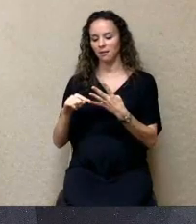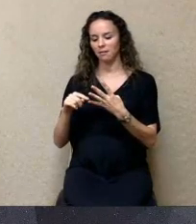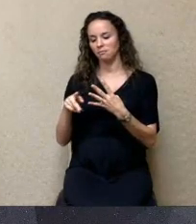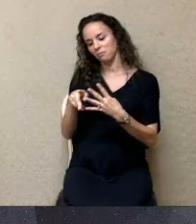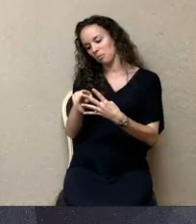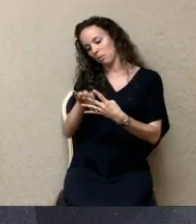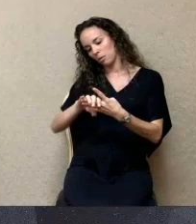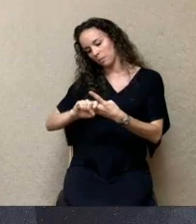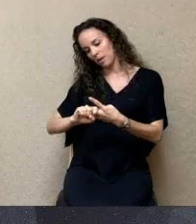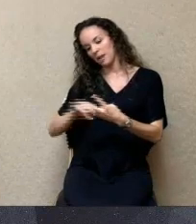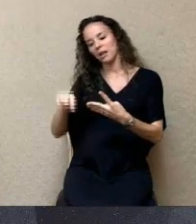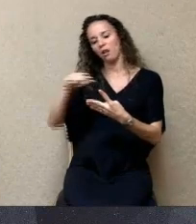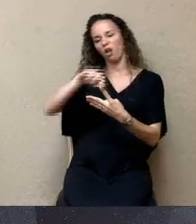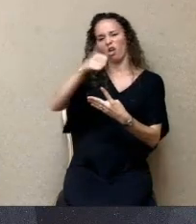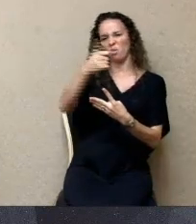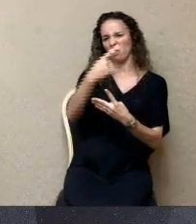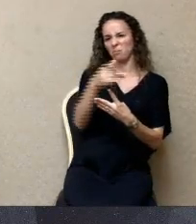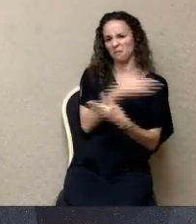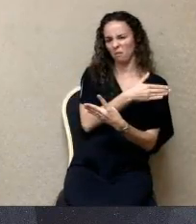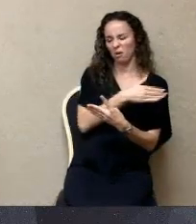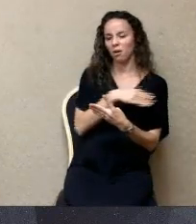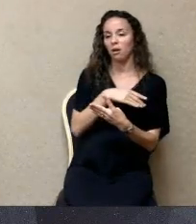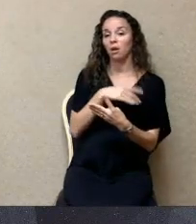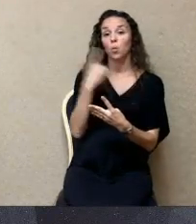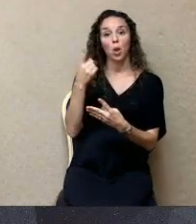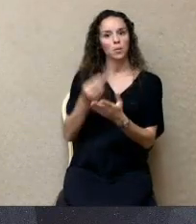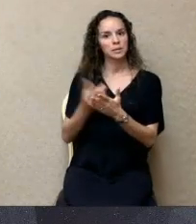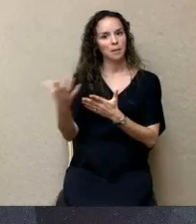And what we do is, we always buy the warranty because